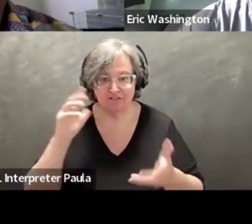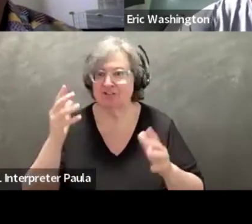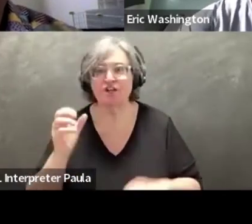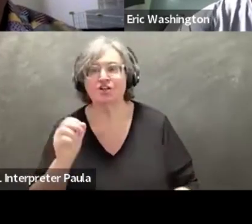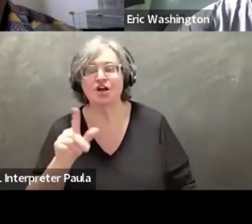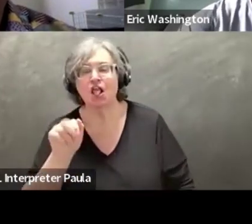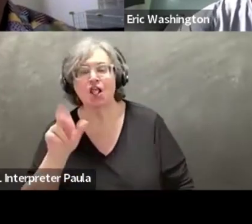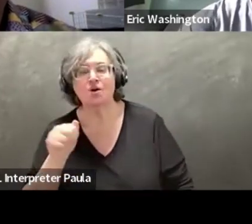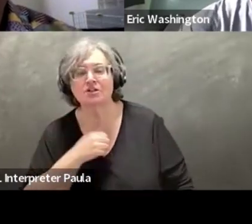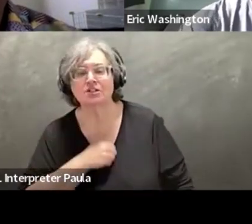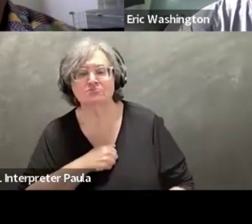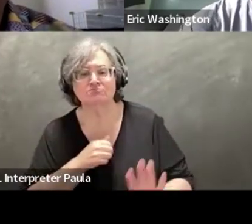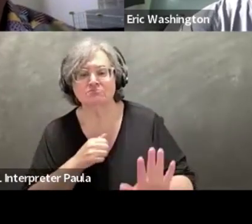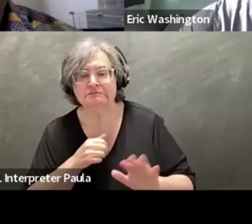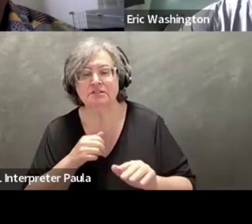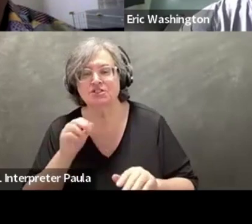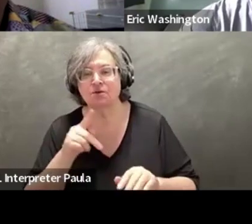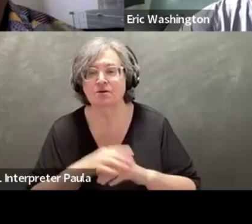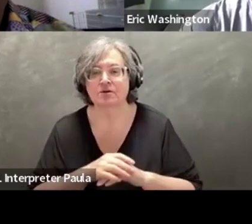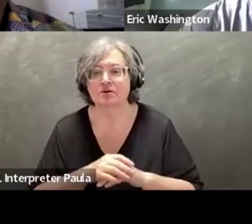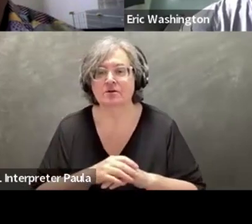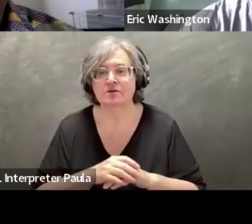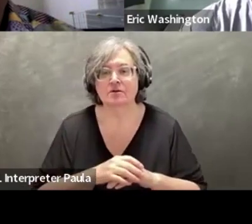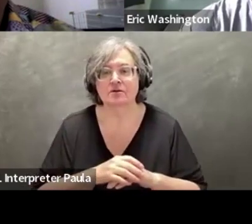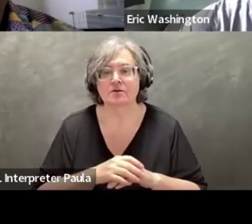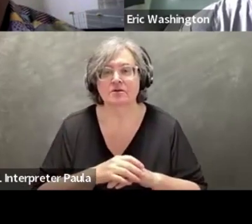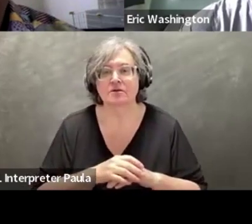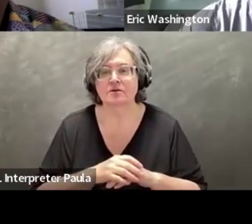Laura Bernas: I apologize. It's you know, were there people or